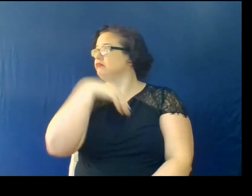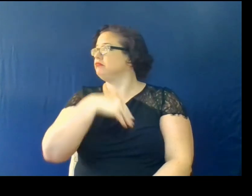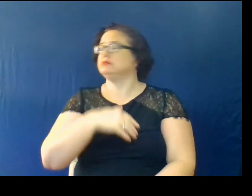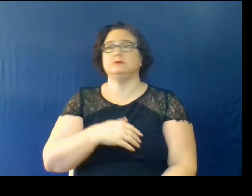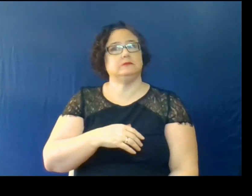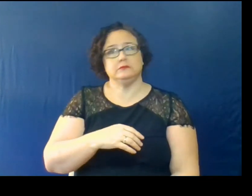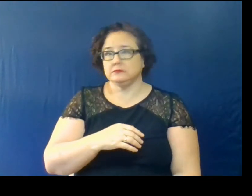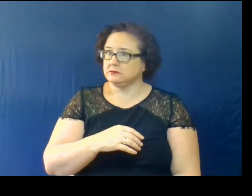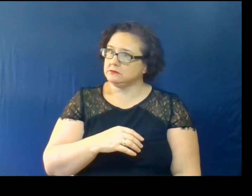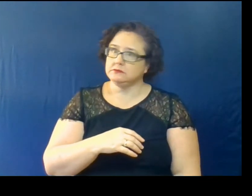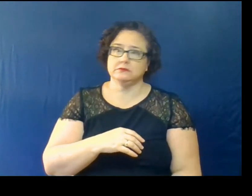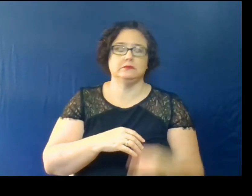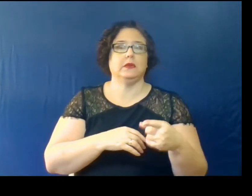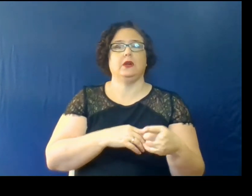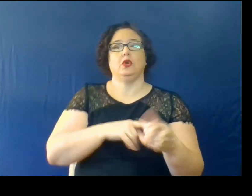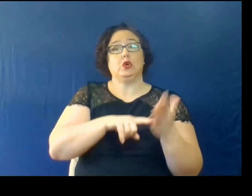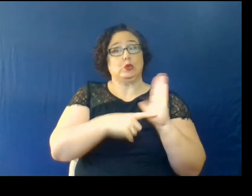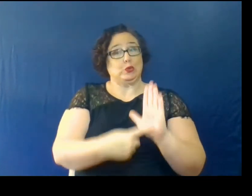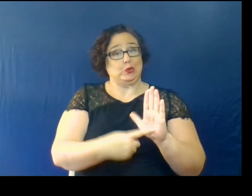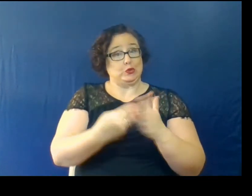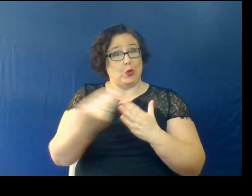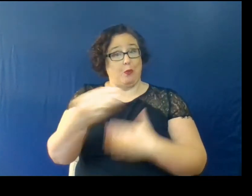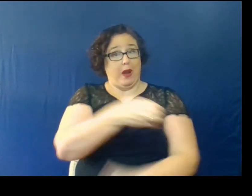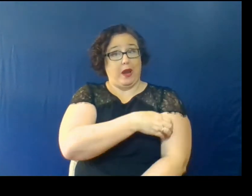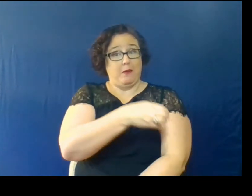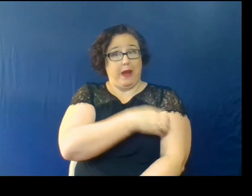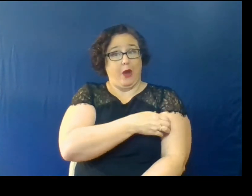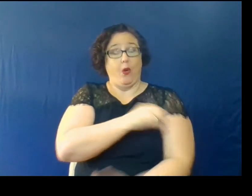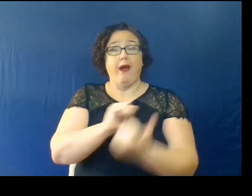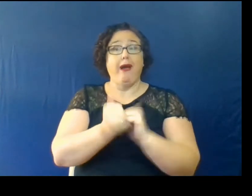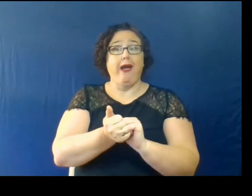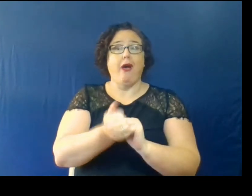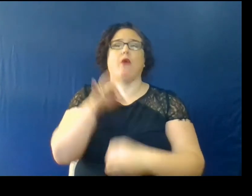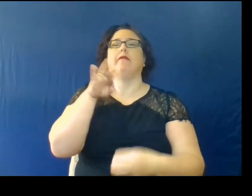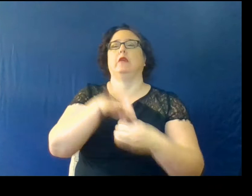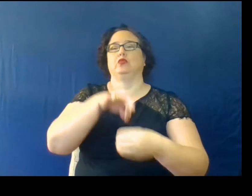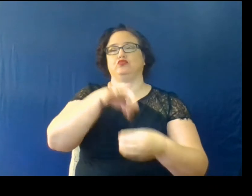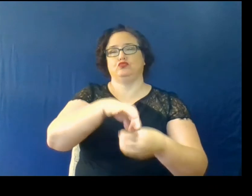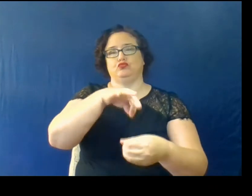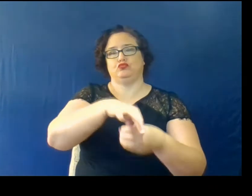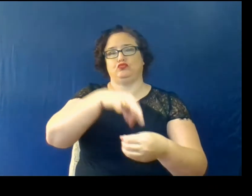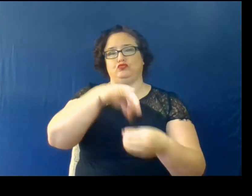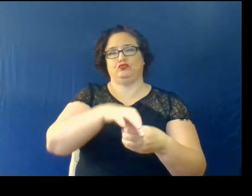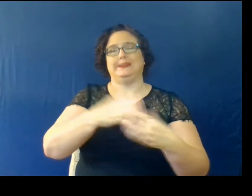buying power is to cast your vote. So thank you and now I pass it to Ms. Karen Hunter.